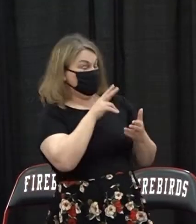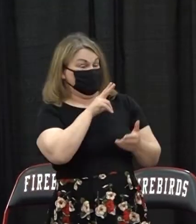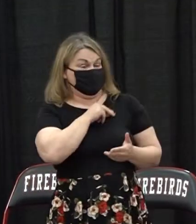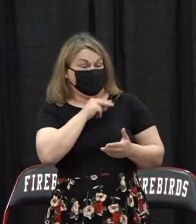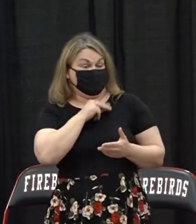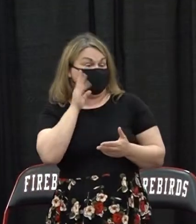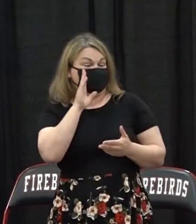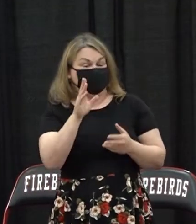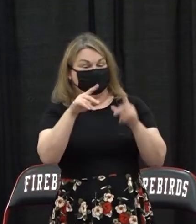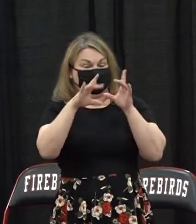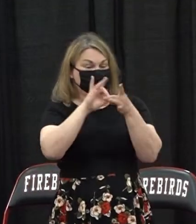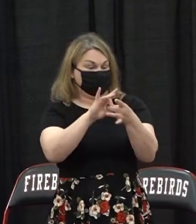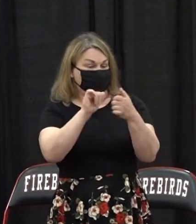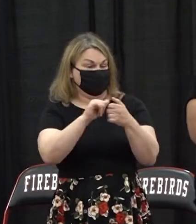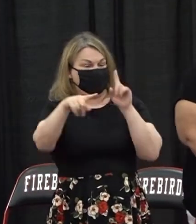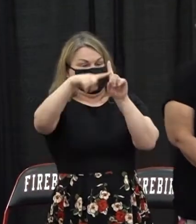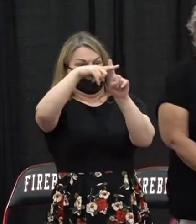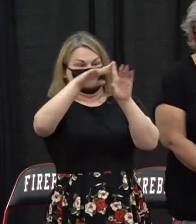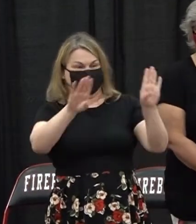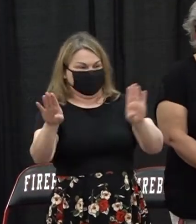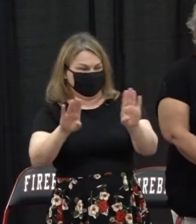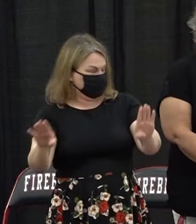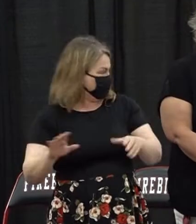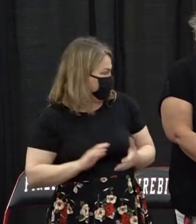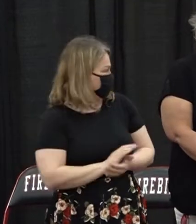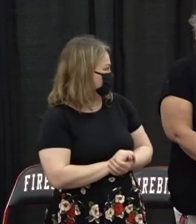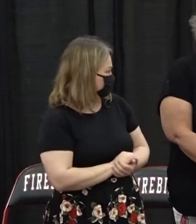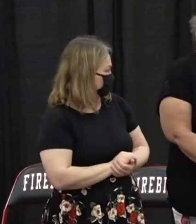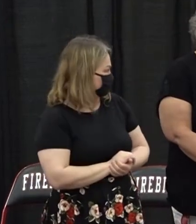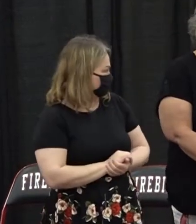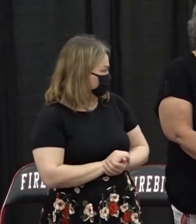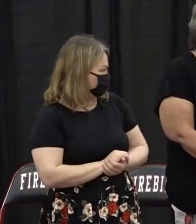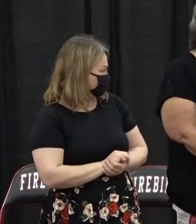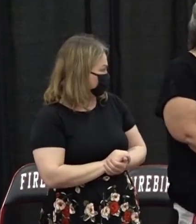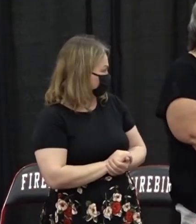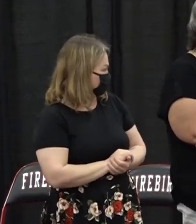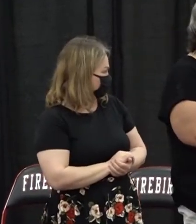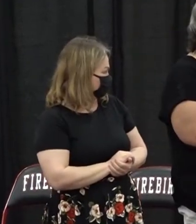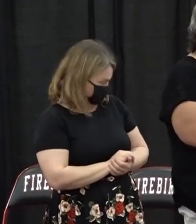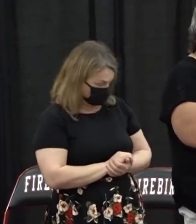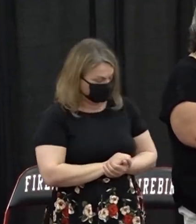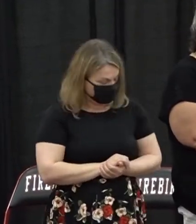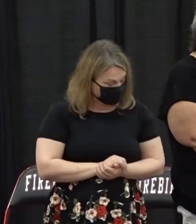The next awards will be the positive behavioral -